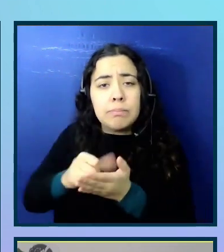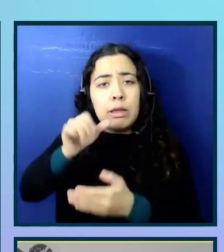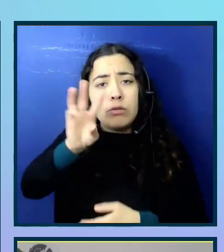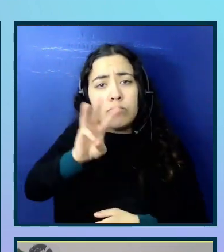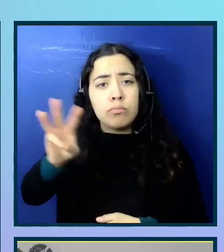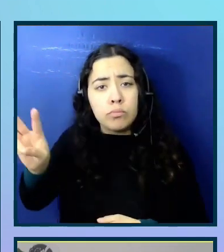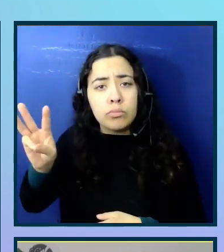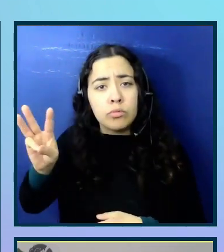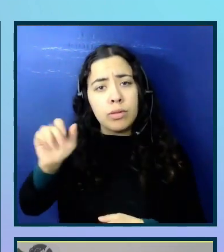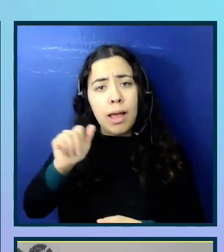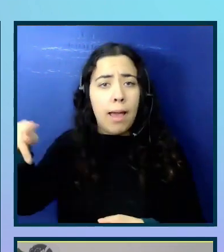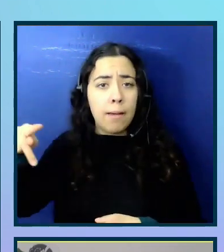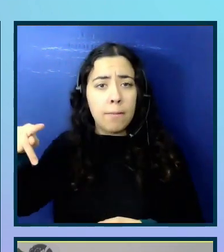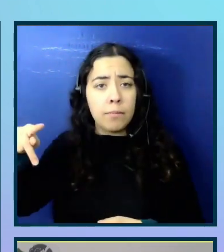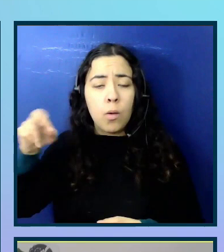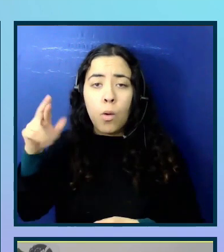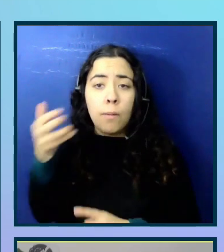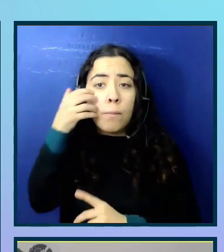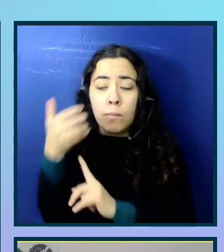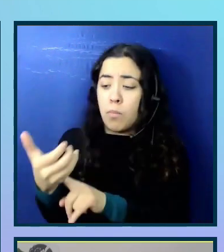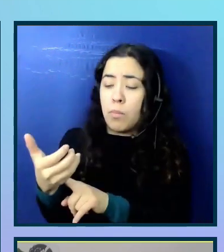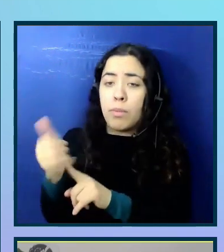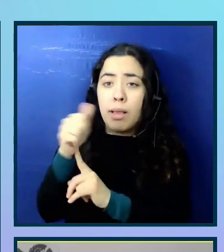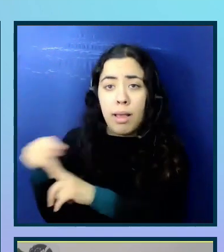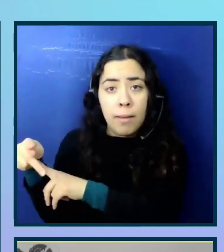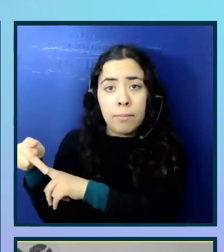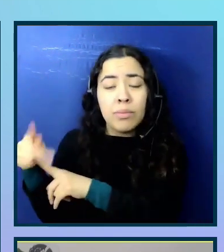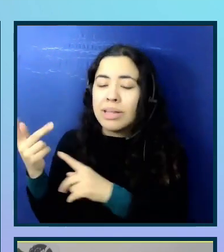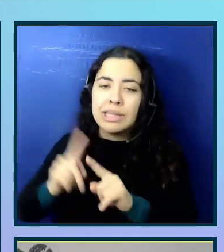you might not have the same map as if you're building a blog, for instance.